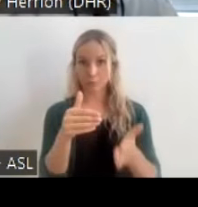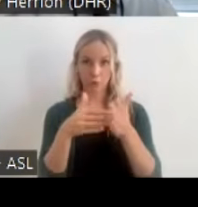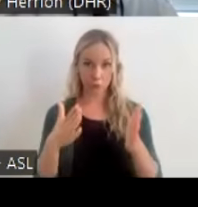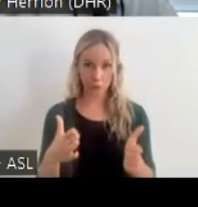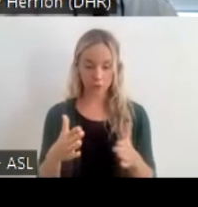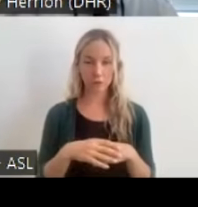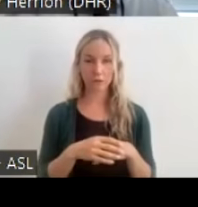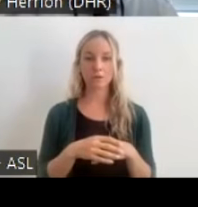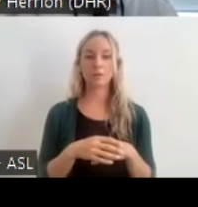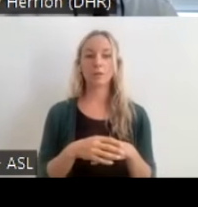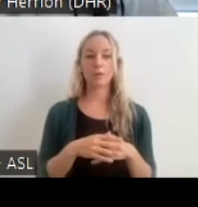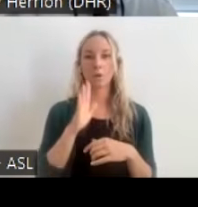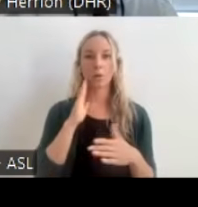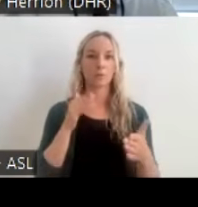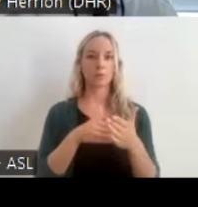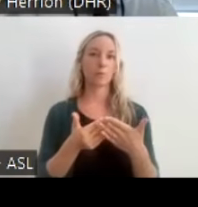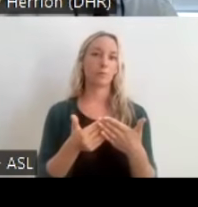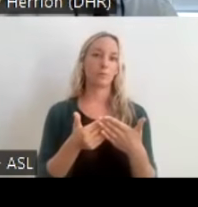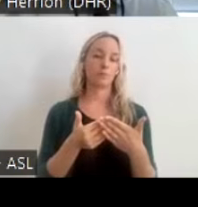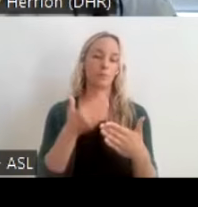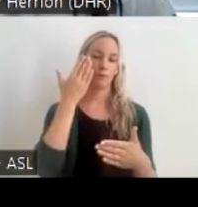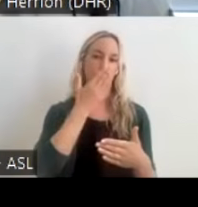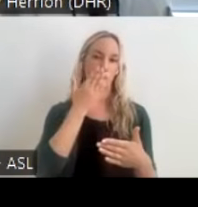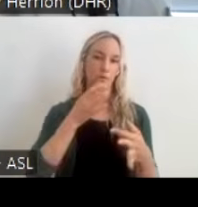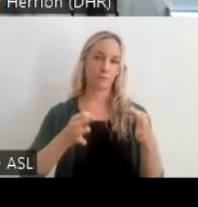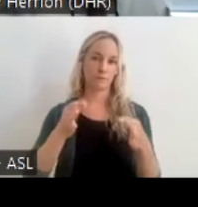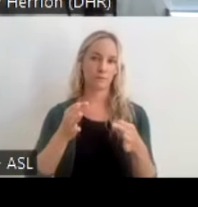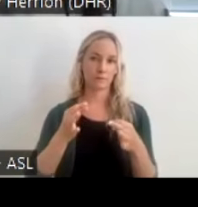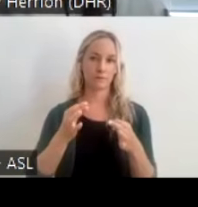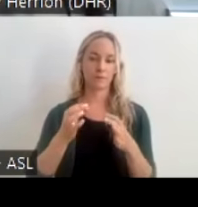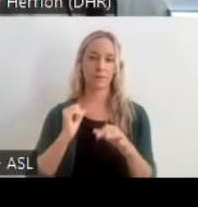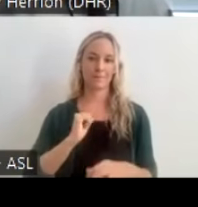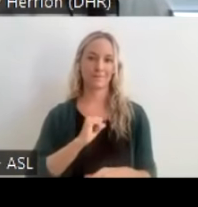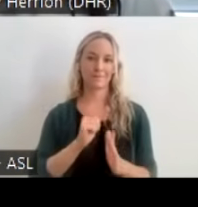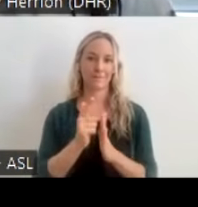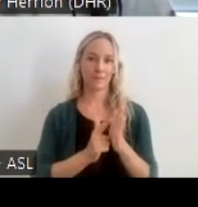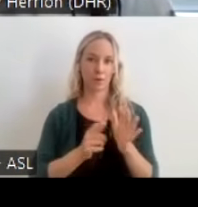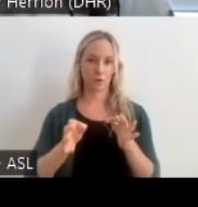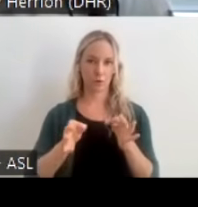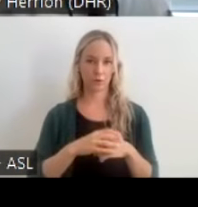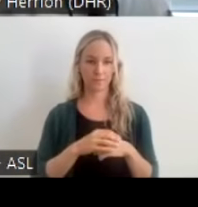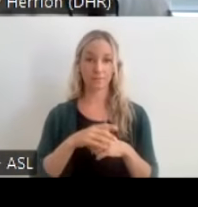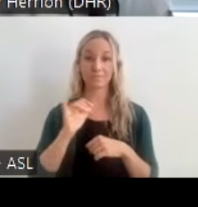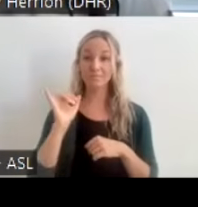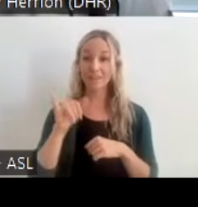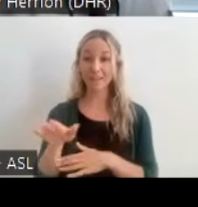, testimony is taken under oath, There's witnesses, evidence, a record is made,